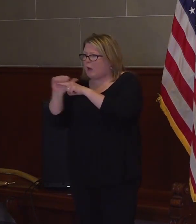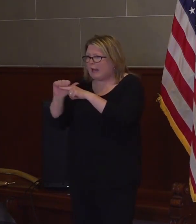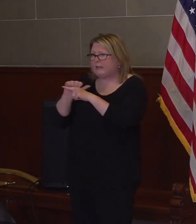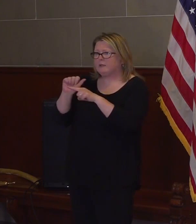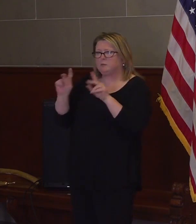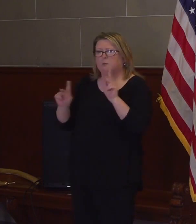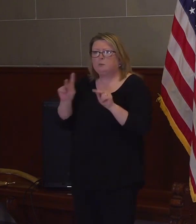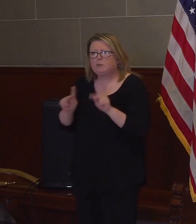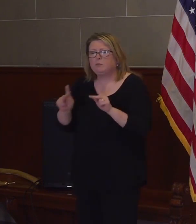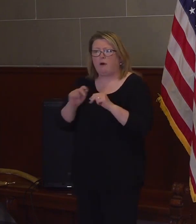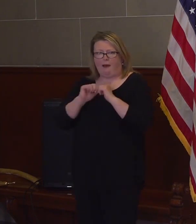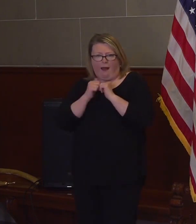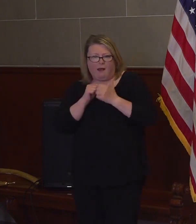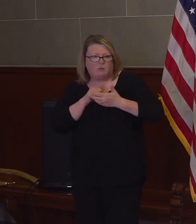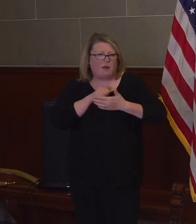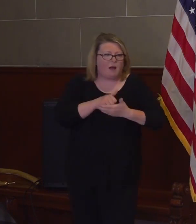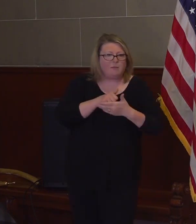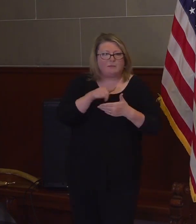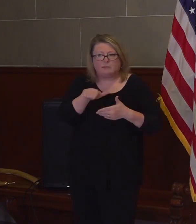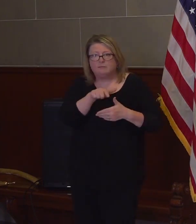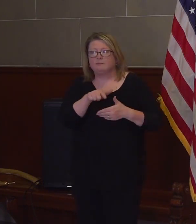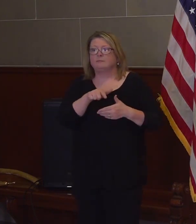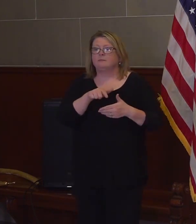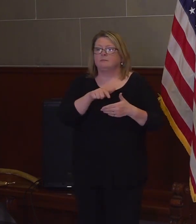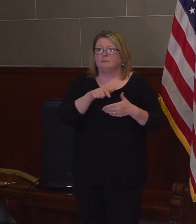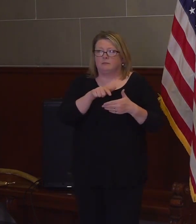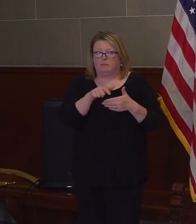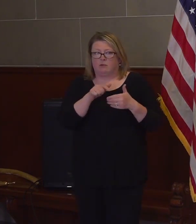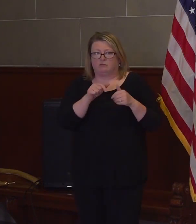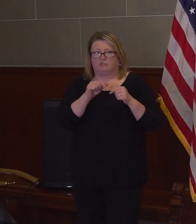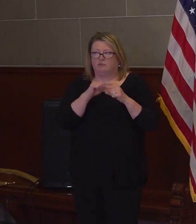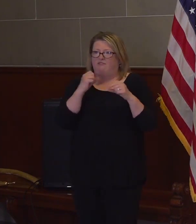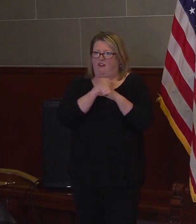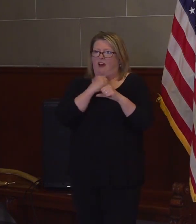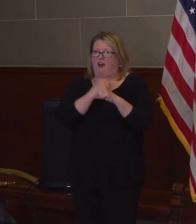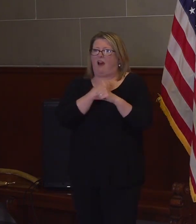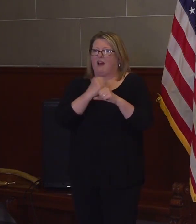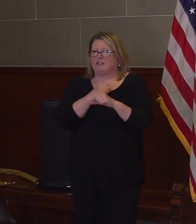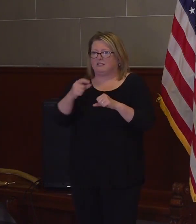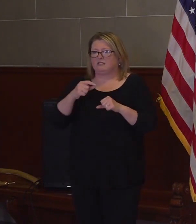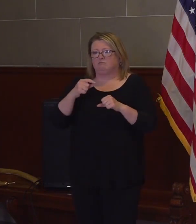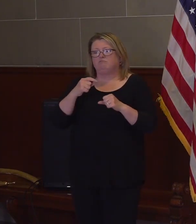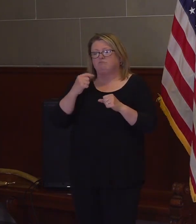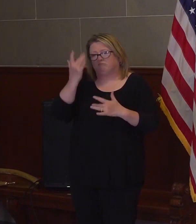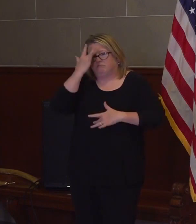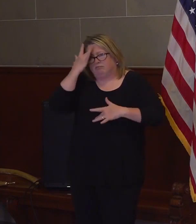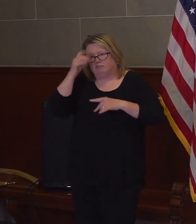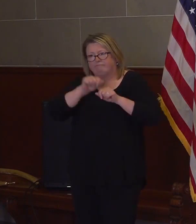GOING BACK TRYING TO MAKE SURE WE GET PEOPLE BACK TO WORK HOW THOSE JOBS ARE HOW WE'RE GOING TO BE ABLE TO HELP WITH TRAINING WHEN THAT DAY COMES.